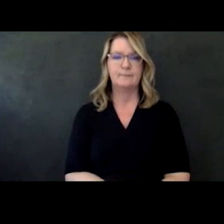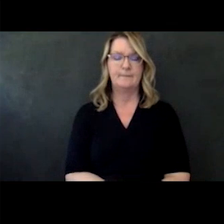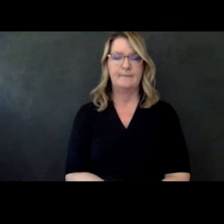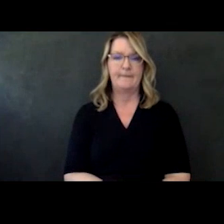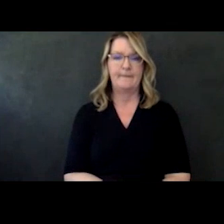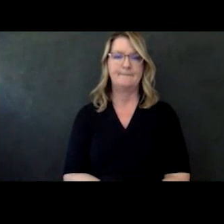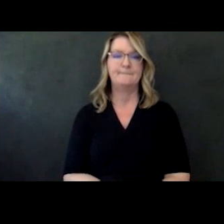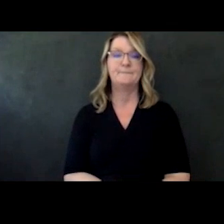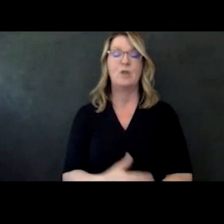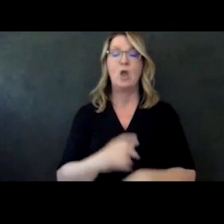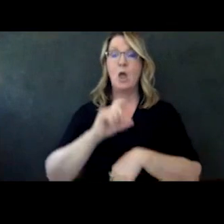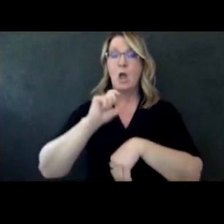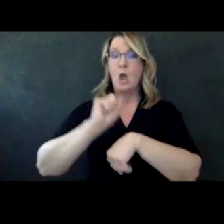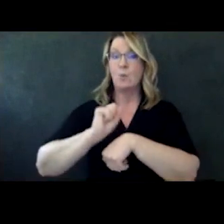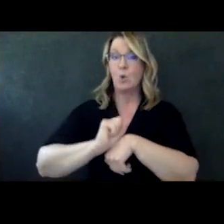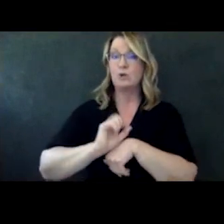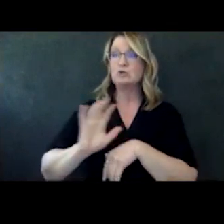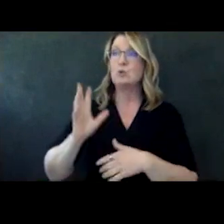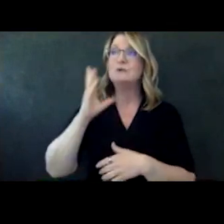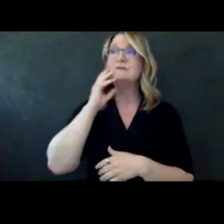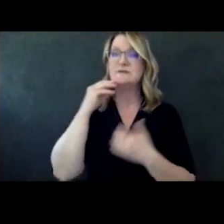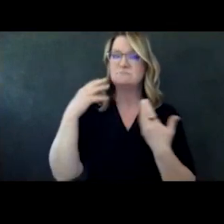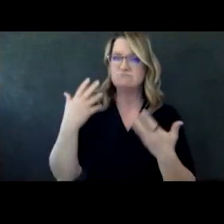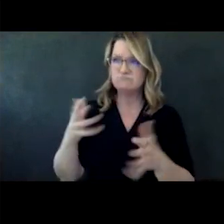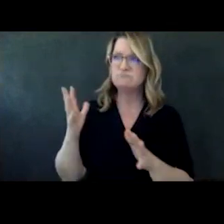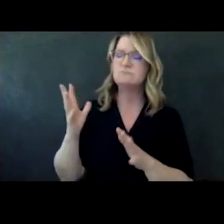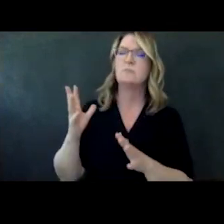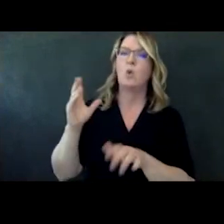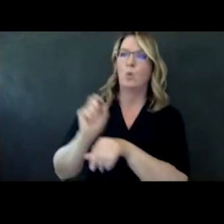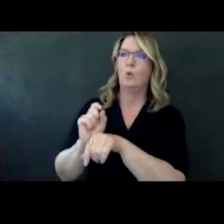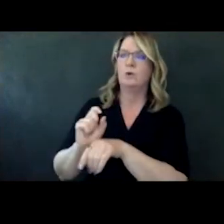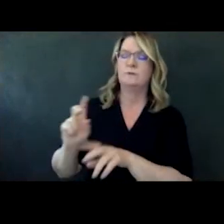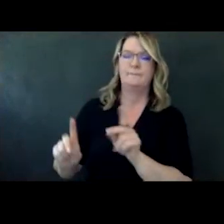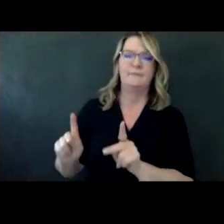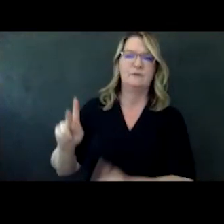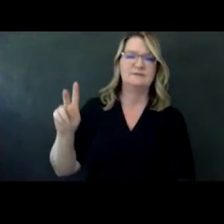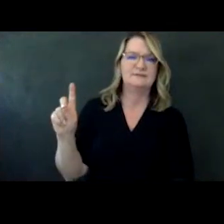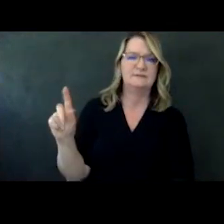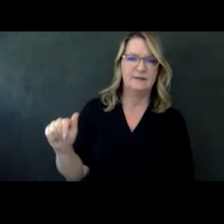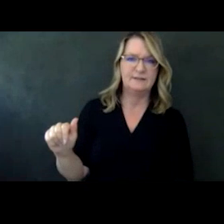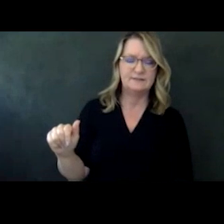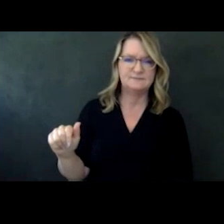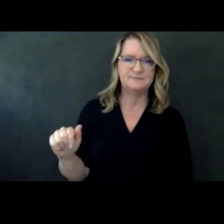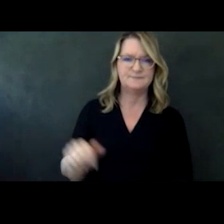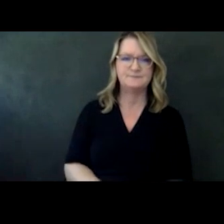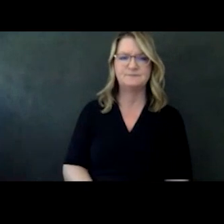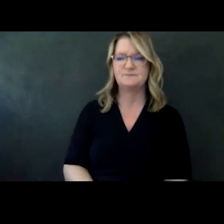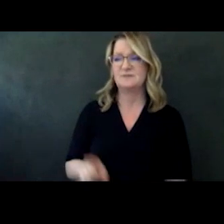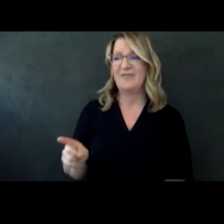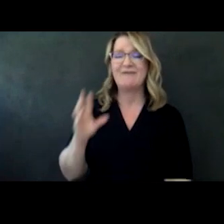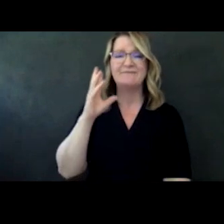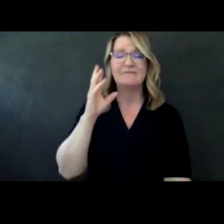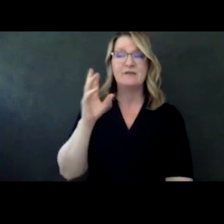disabilities before. First up, employers who've worked with people with disabilities before.